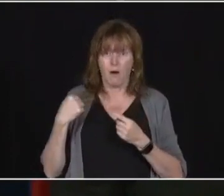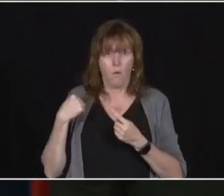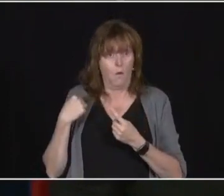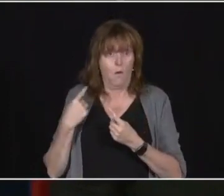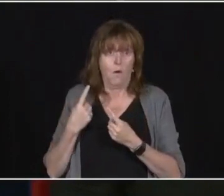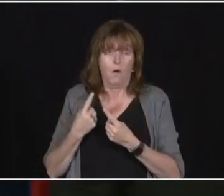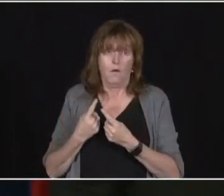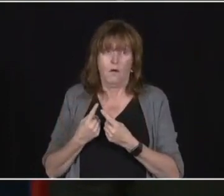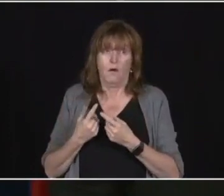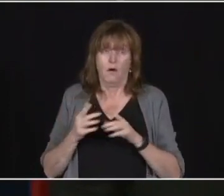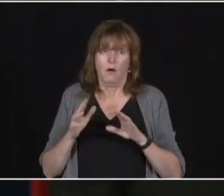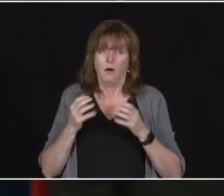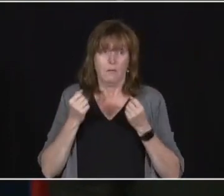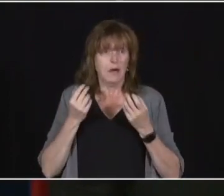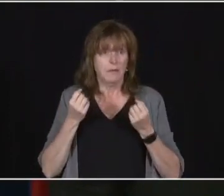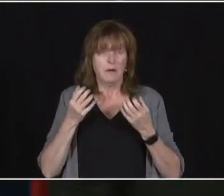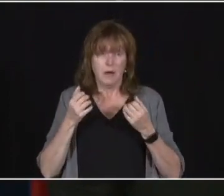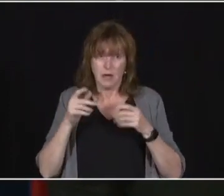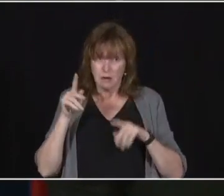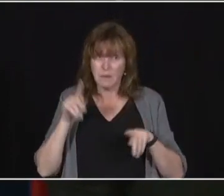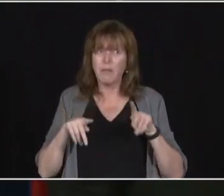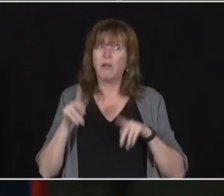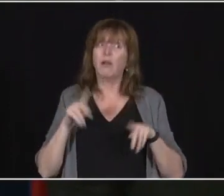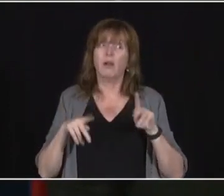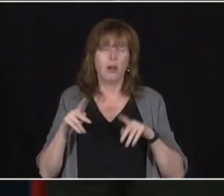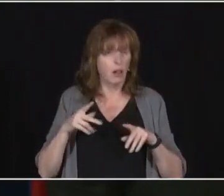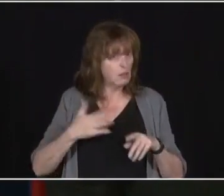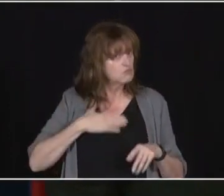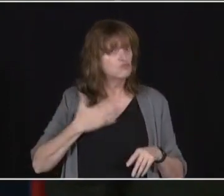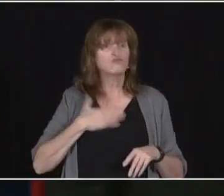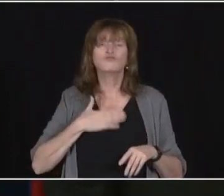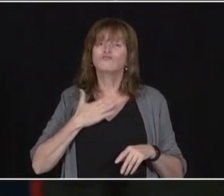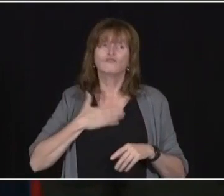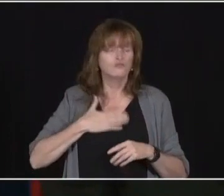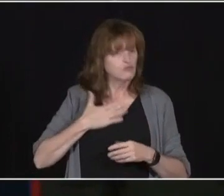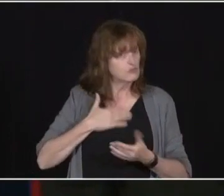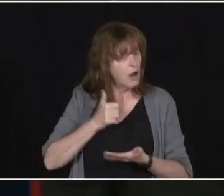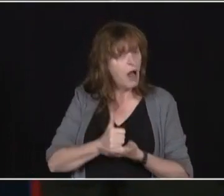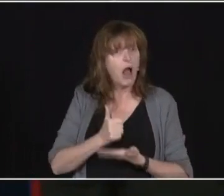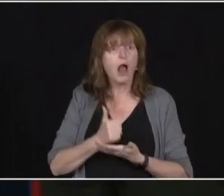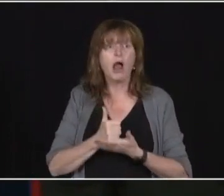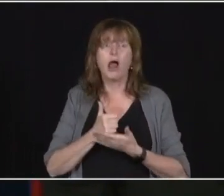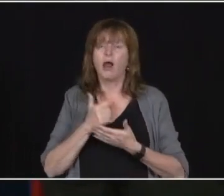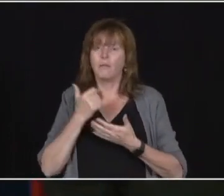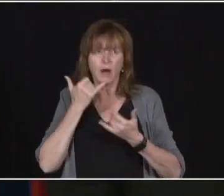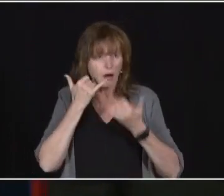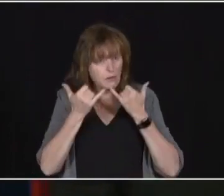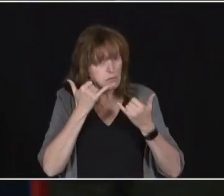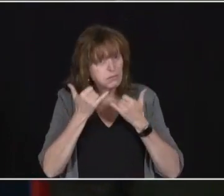hundreds of people to come forward to help. Medical students, others have come forward to do that and